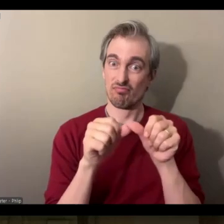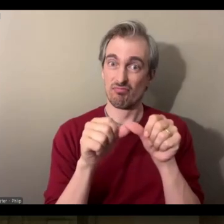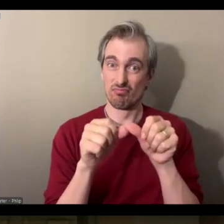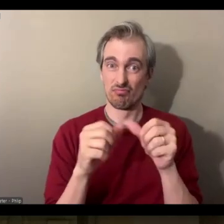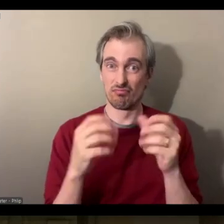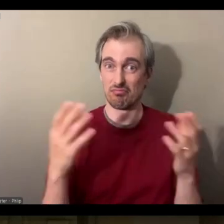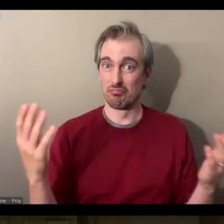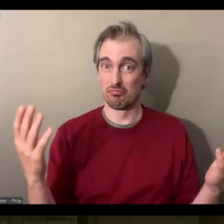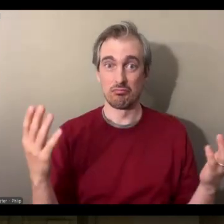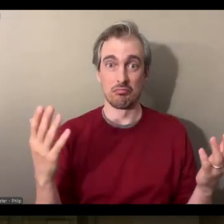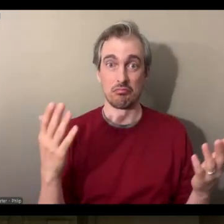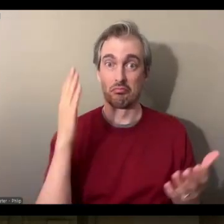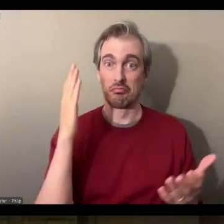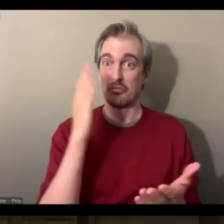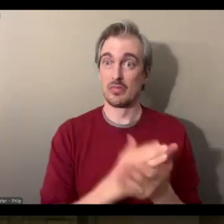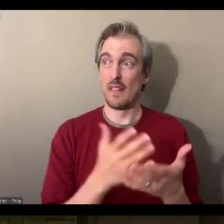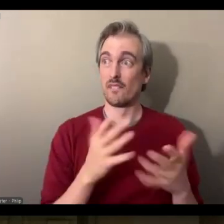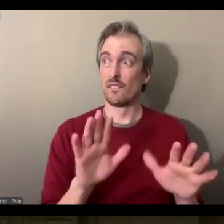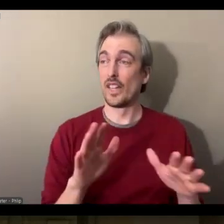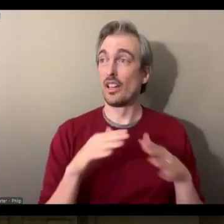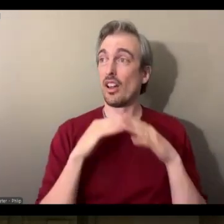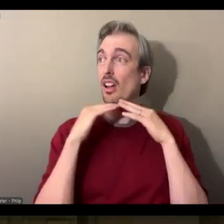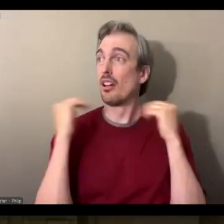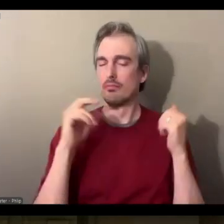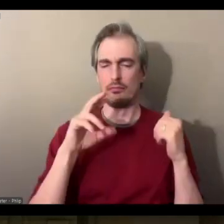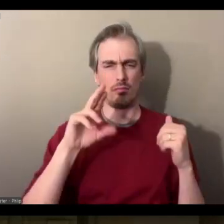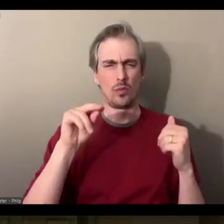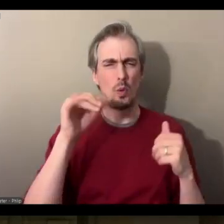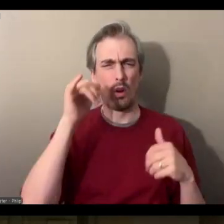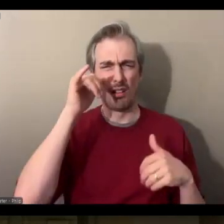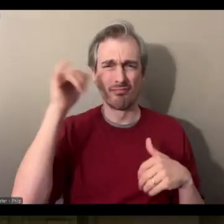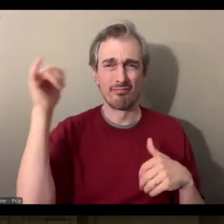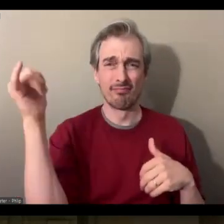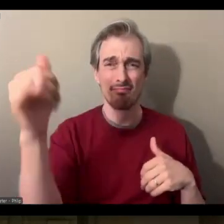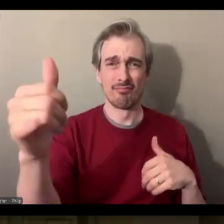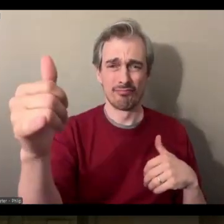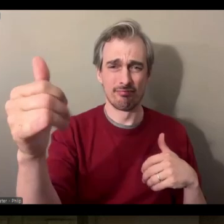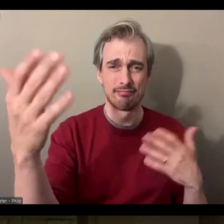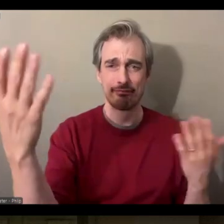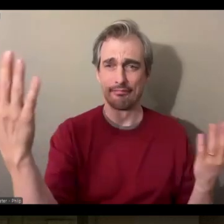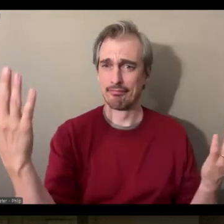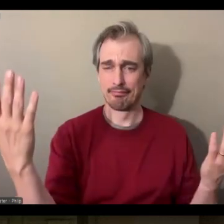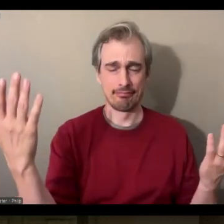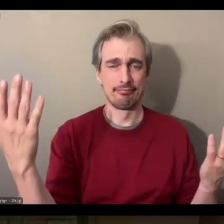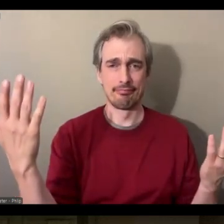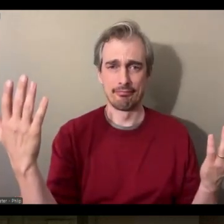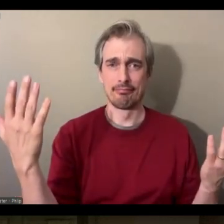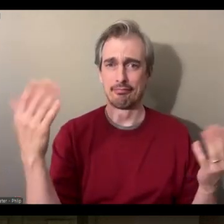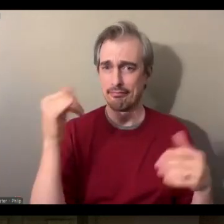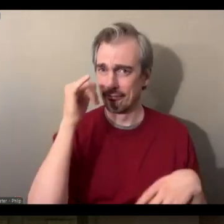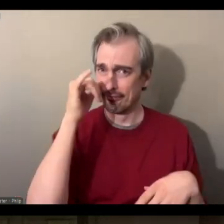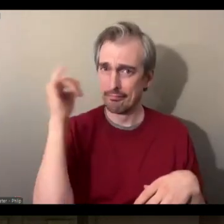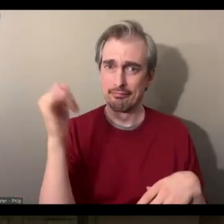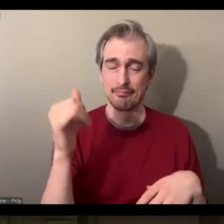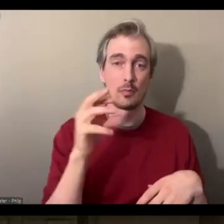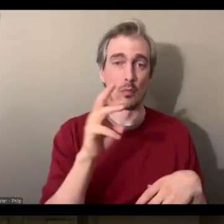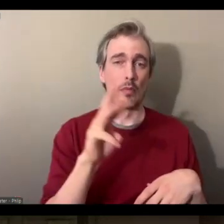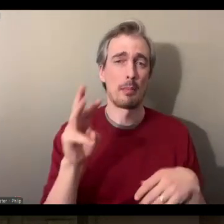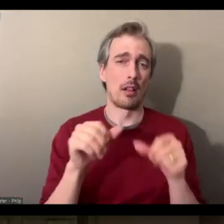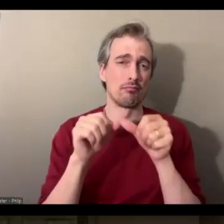Sometimes. Lessons learned very quickly. Get your requirements in order. And get that buy-in,